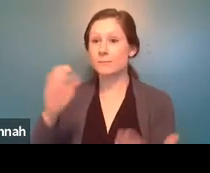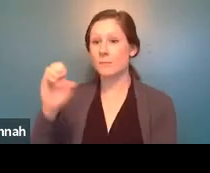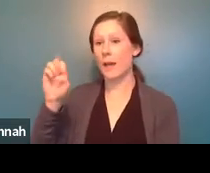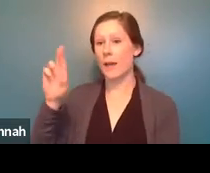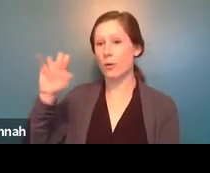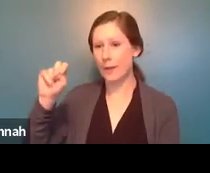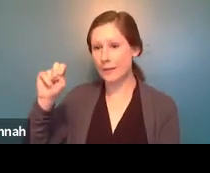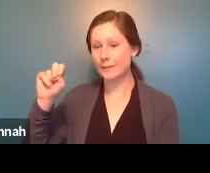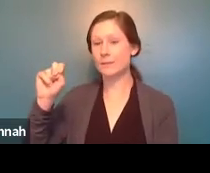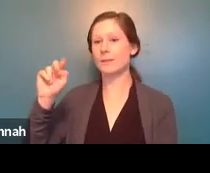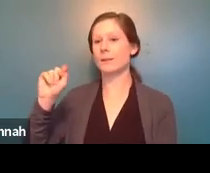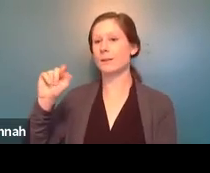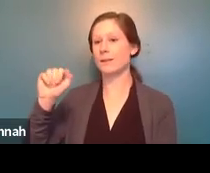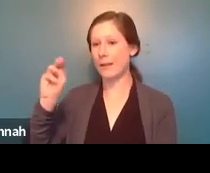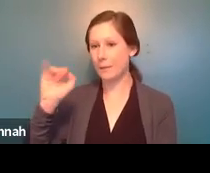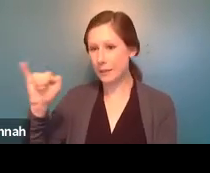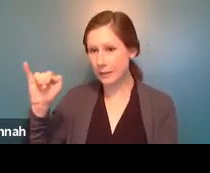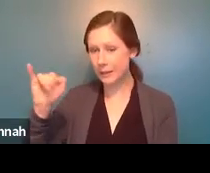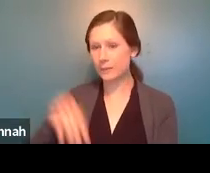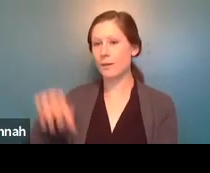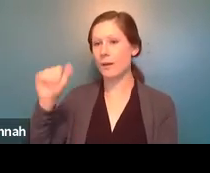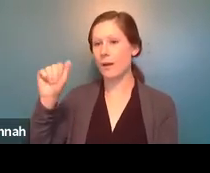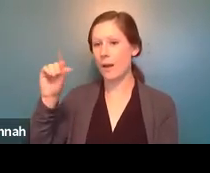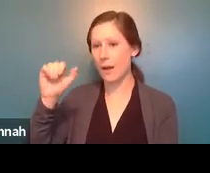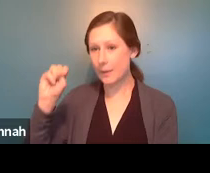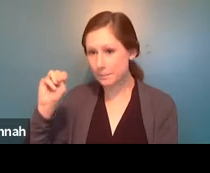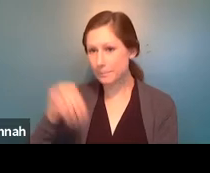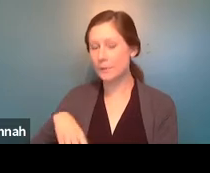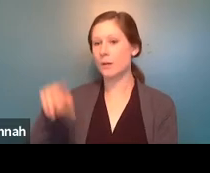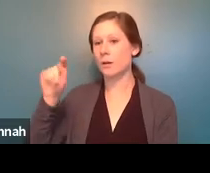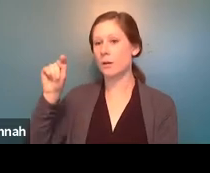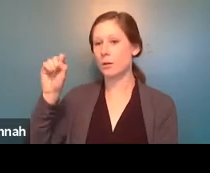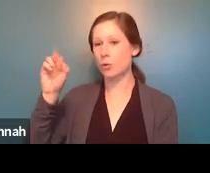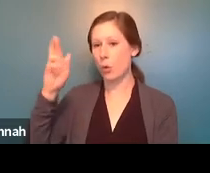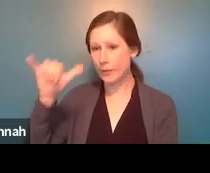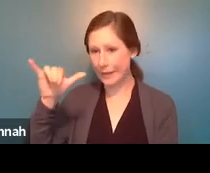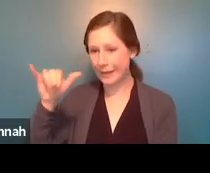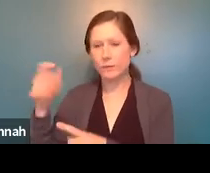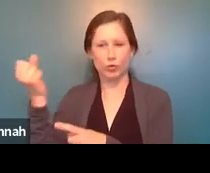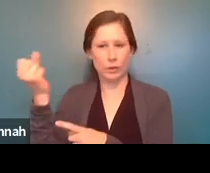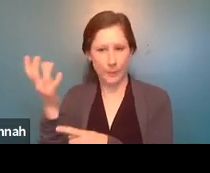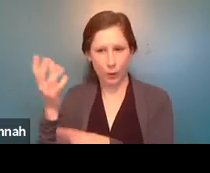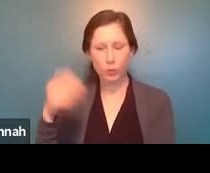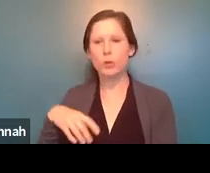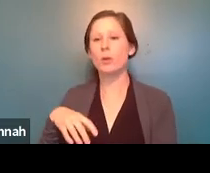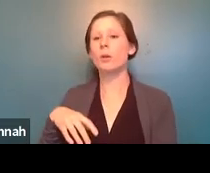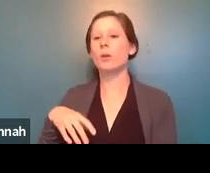at the Aquarium and Adam and Tori-- who I think is here somewhere-- at Shakespeare Festival and Chris at the Zoo.